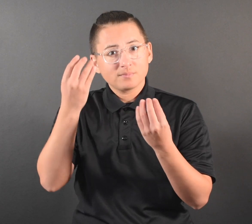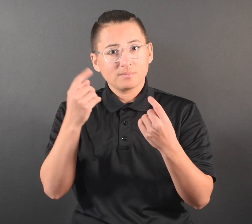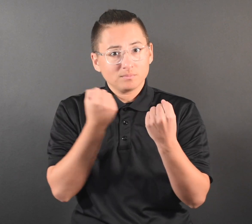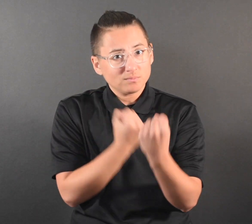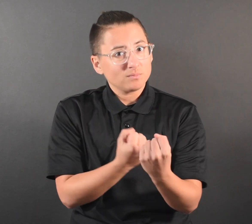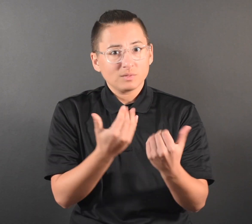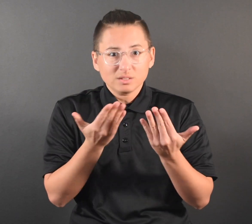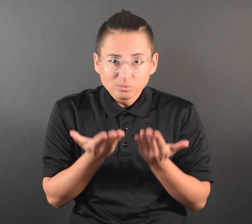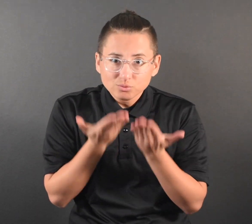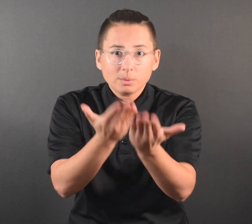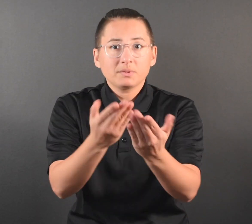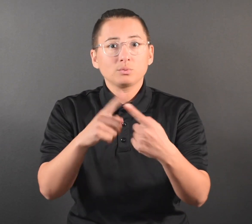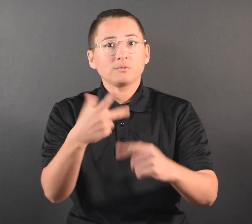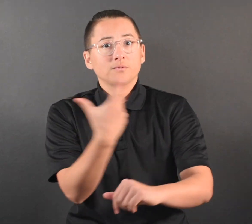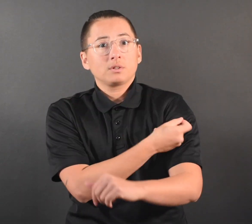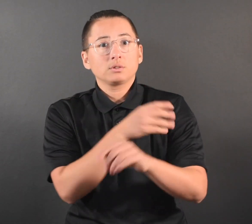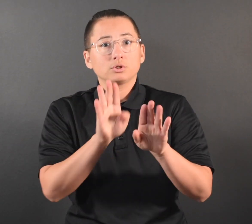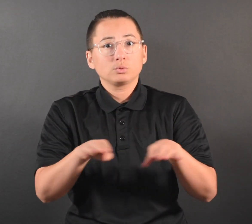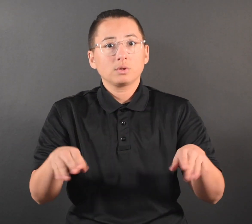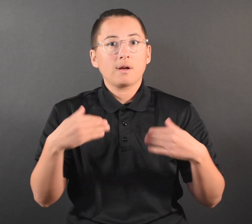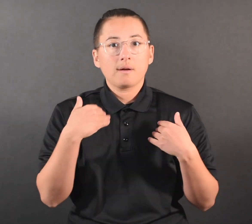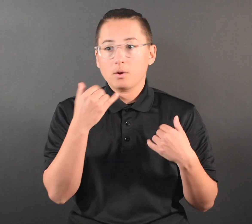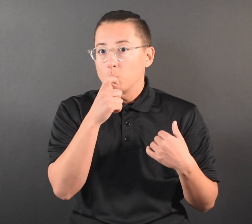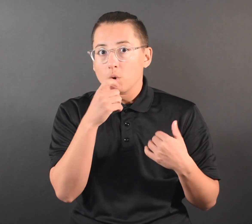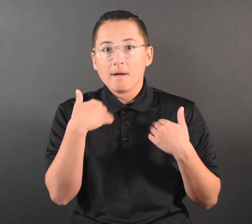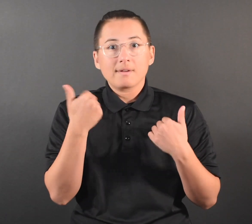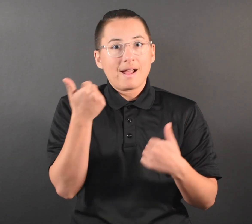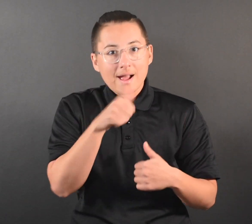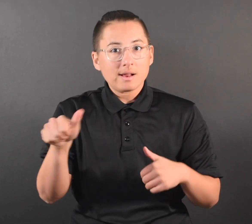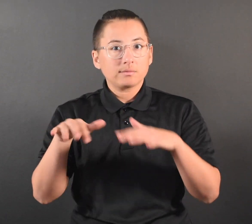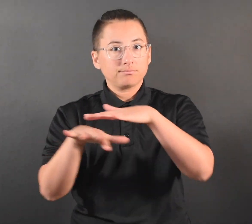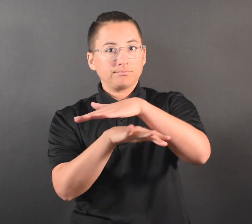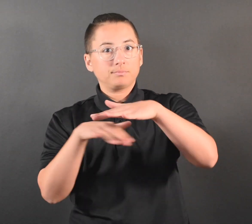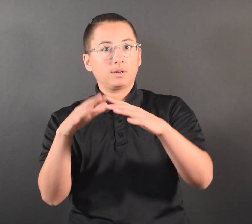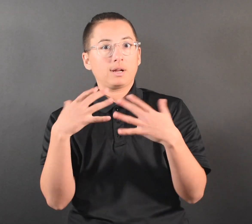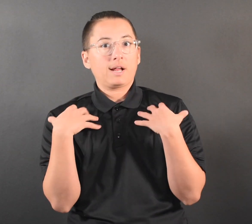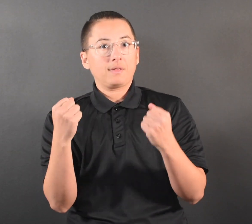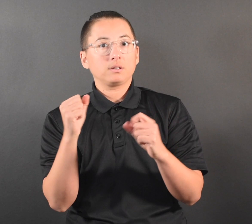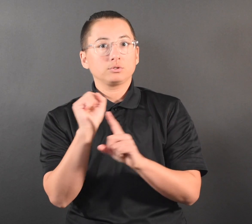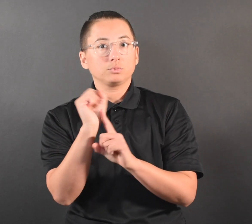who have any underlying health condition or disability if they are 6 months of age or older.